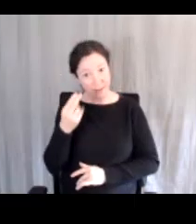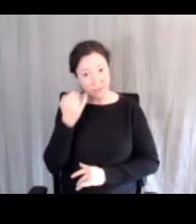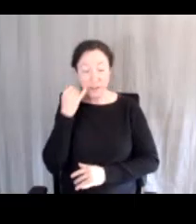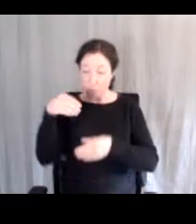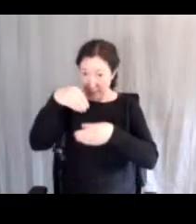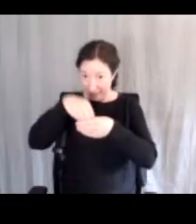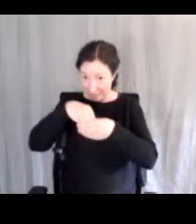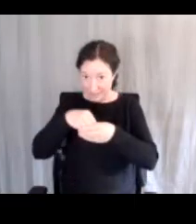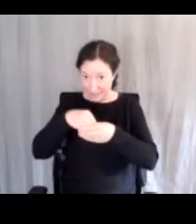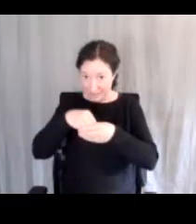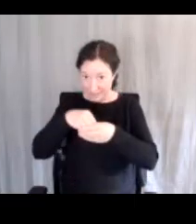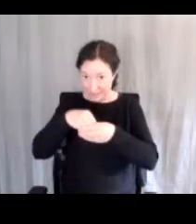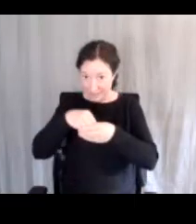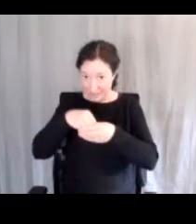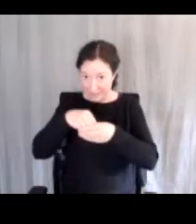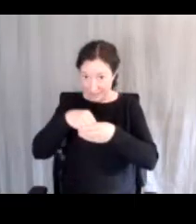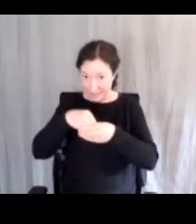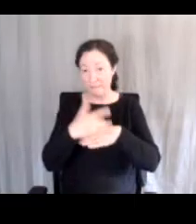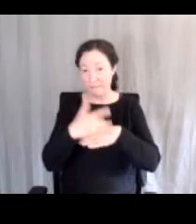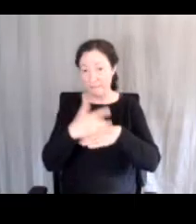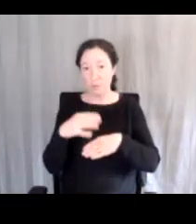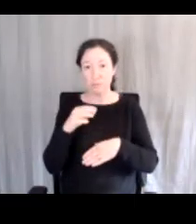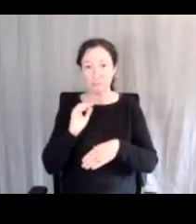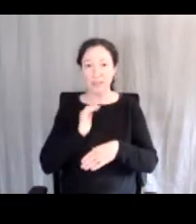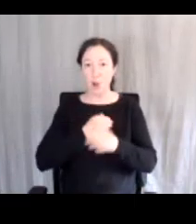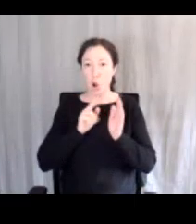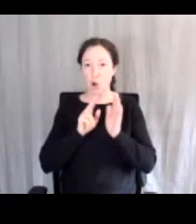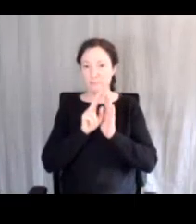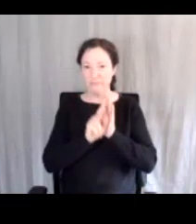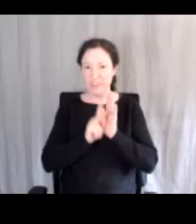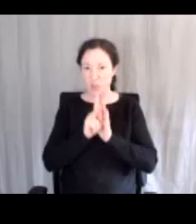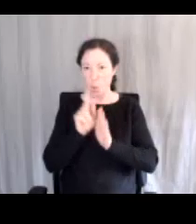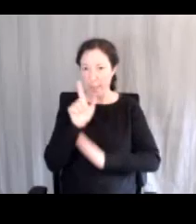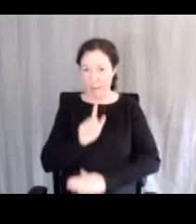those are available in our video library. So before we get started, we are recording